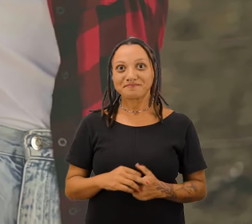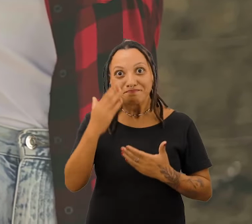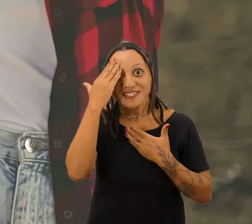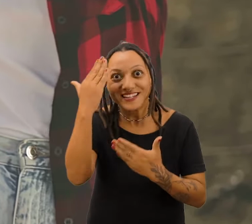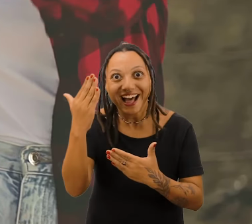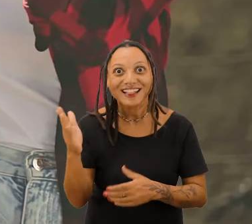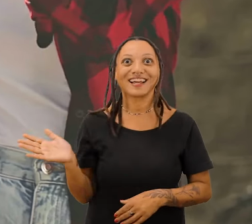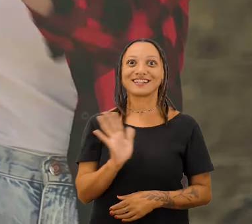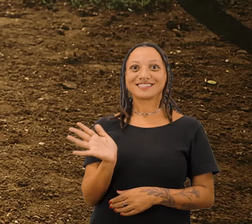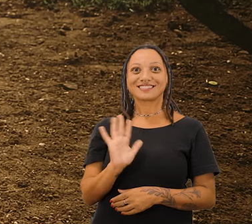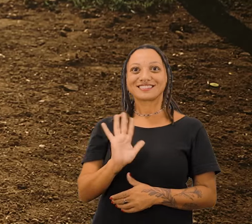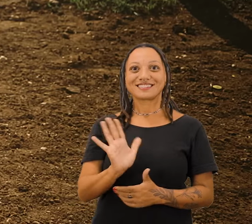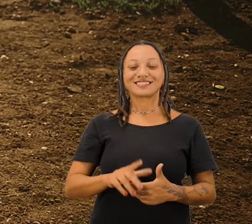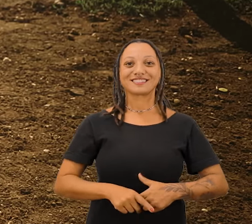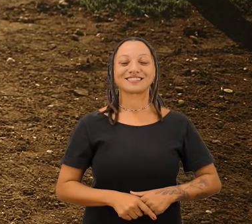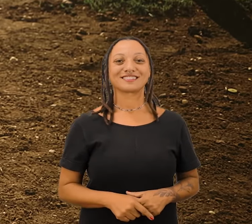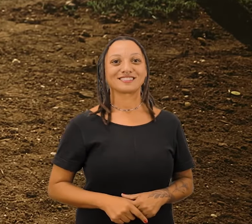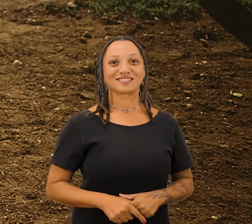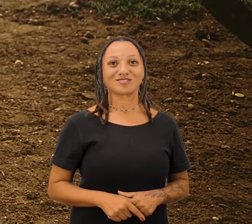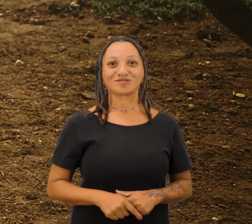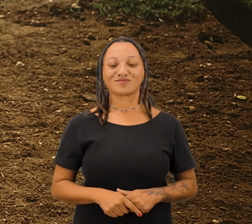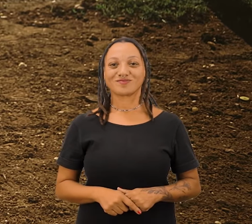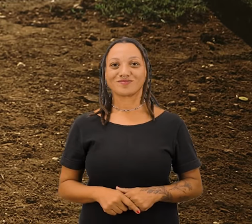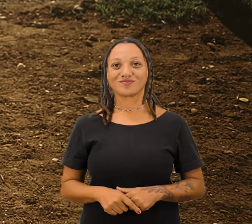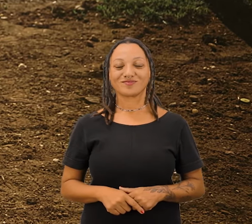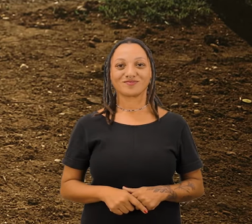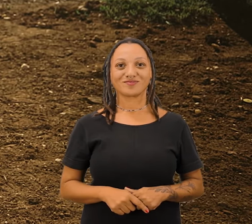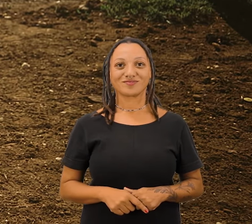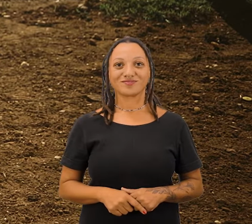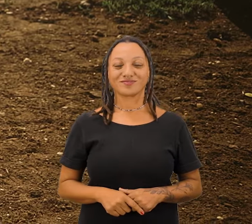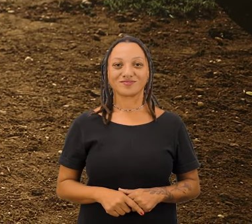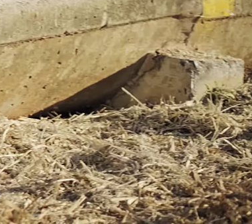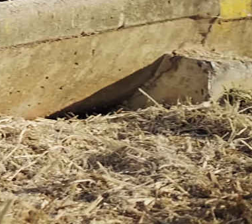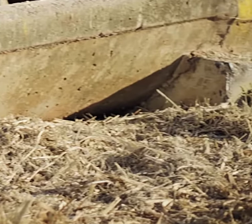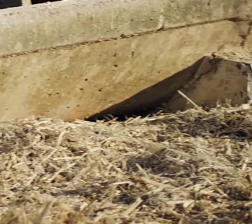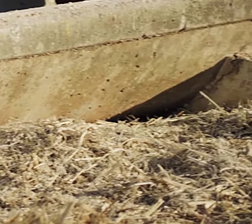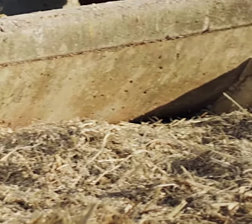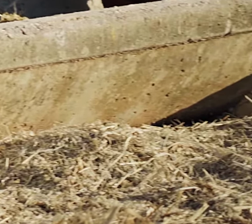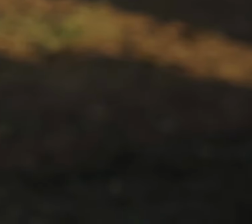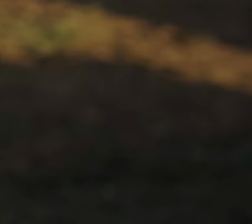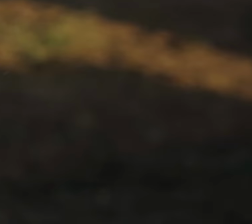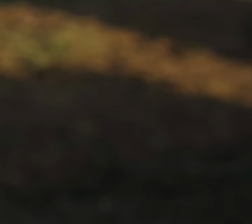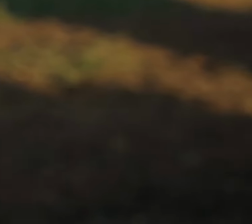[Jotapê] Thank you very much. [Dininha] Bye! [Jotapê] Bye, bye. Instrumental